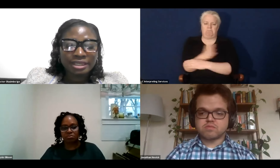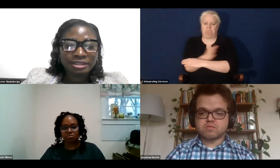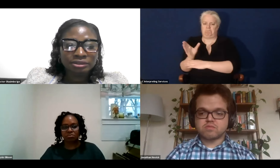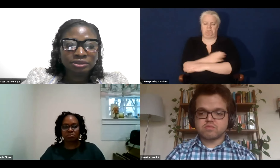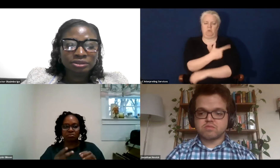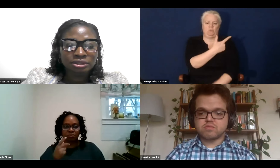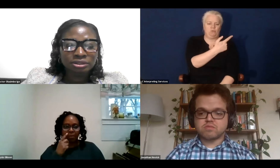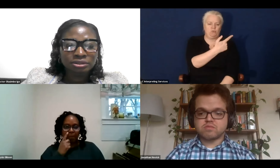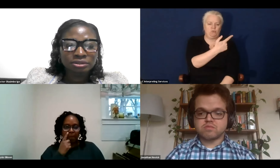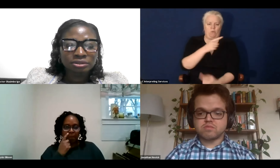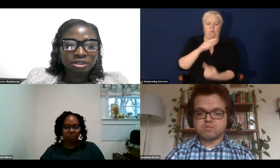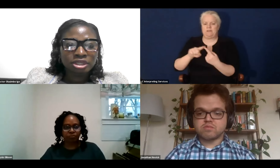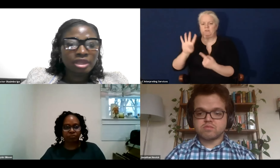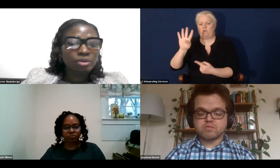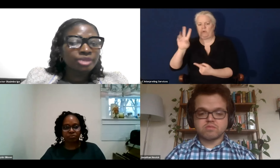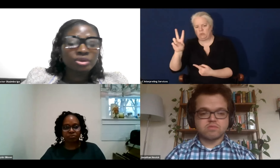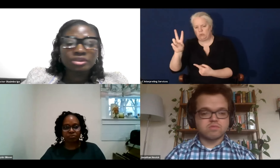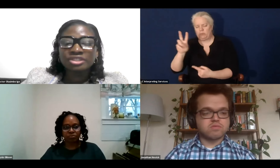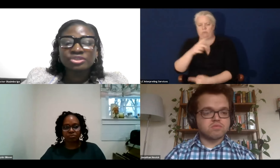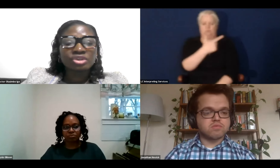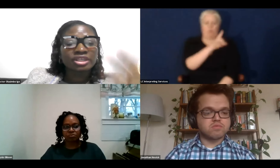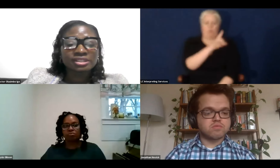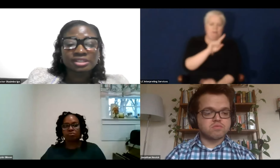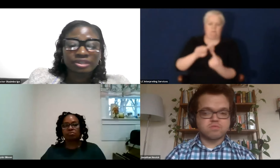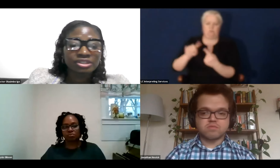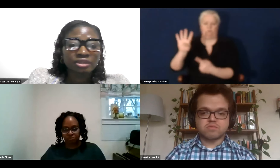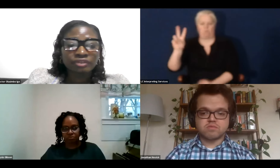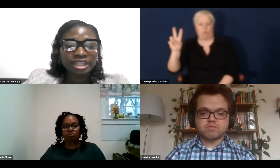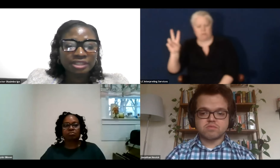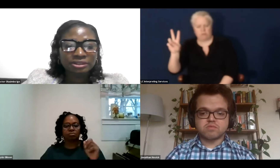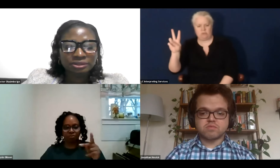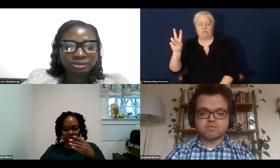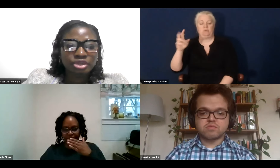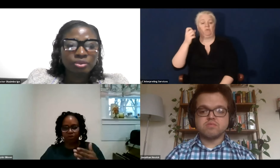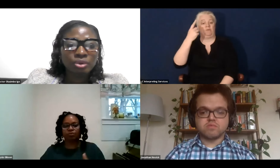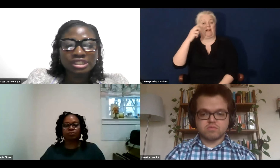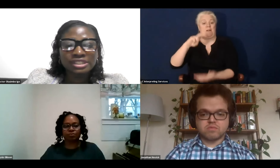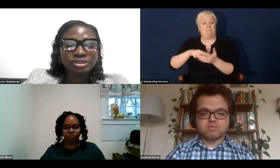Yes. So if you miss your second dose appointment, you are good to reschedule within 6 weeks. If you took the Pfizer vaccine you can schedule your second dose anywhere from 21-42 days. If you took the Moderna you have a window from 28 days to 42 days. After your first shot to schedule your second shot. So within that period you are fine. No need to start the series all over again. You will be fine. We're going to move on because we just have a few minutes left.